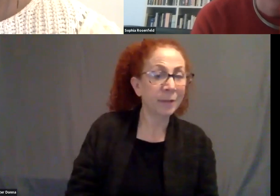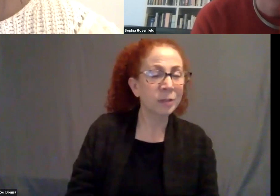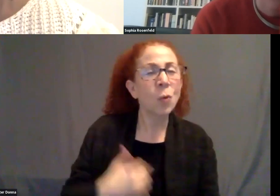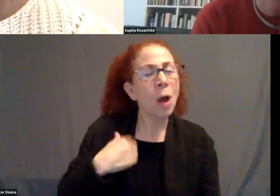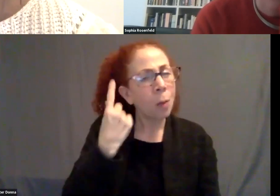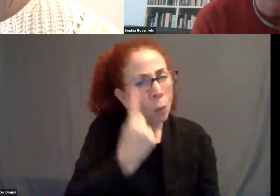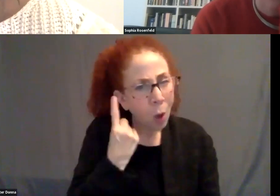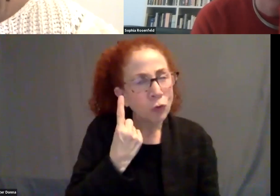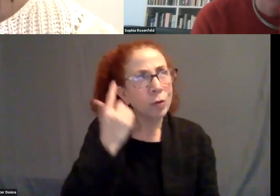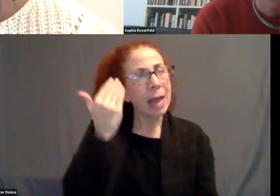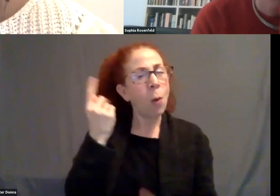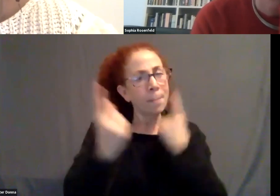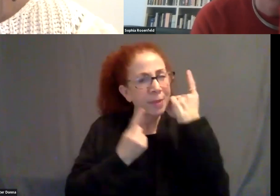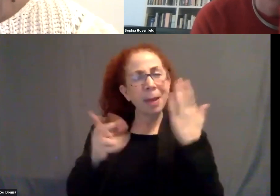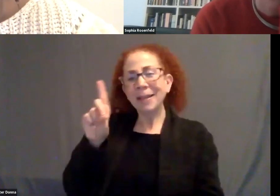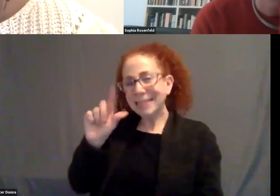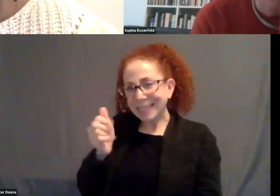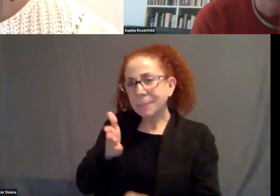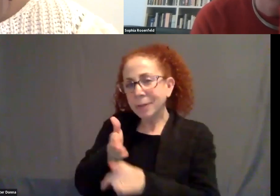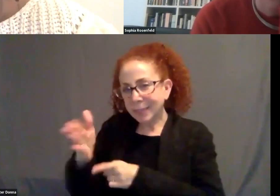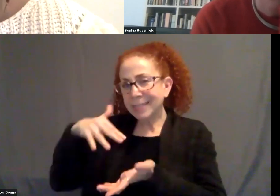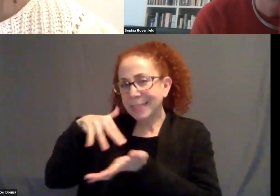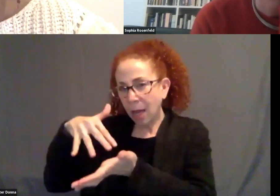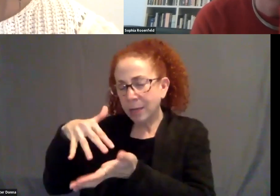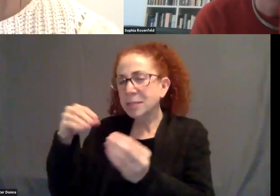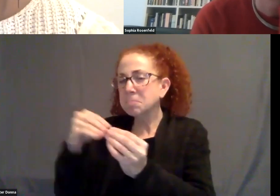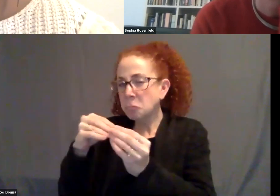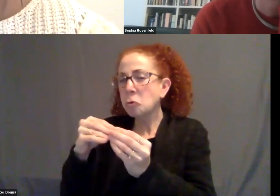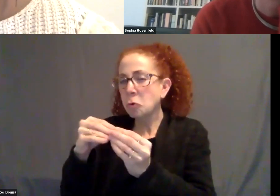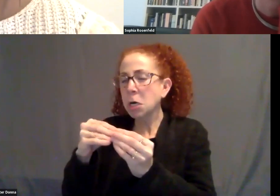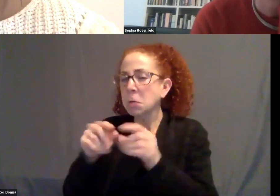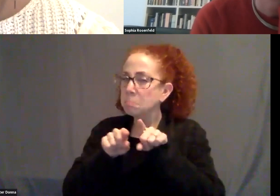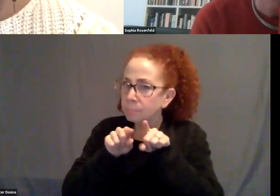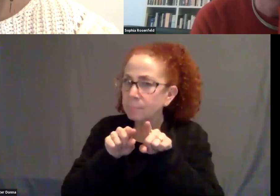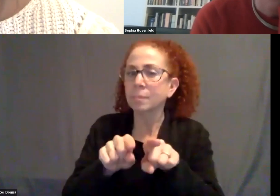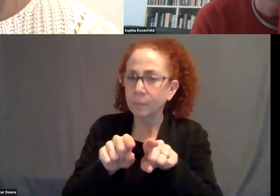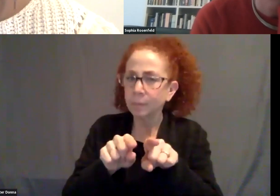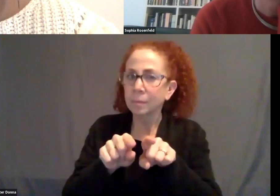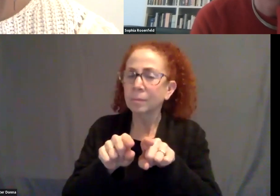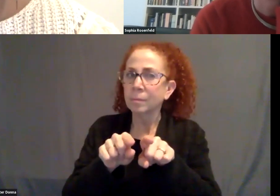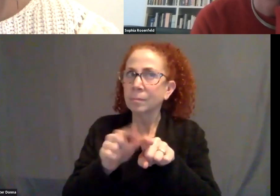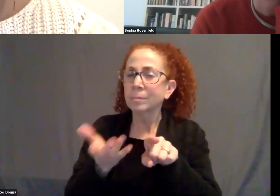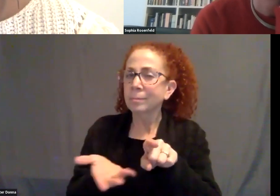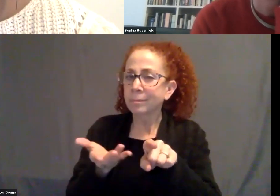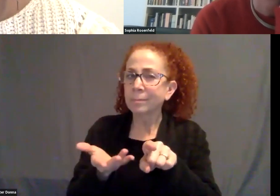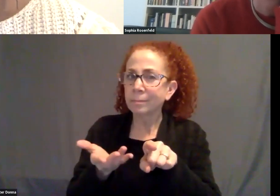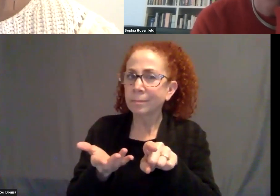I'm thinking that maybe disability studies might be more related.